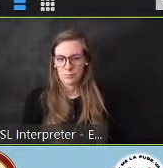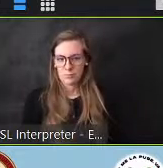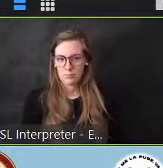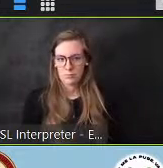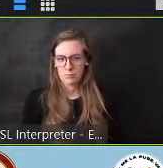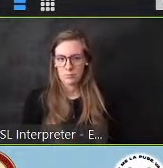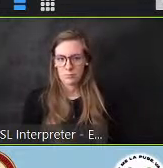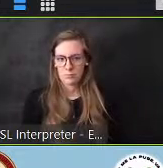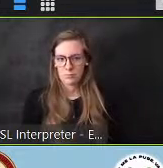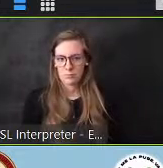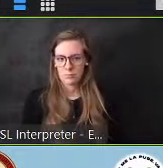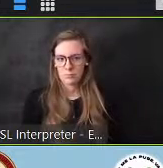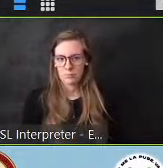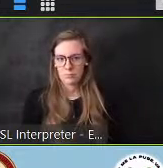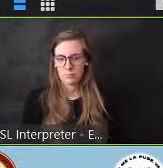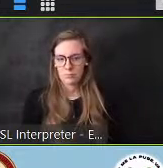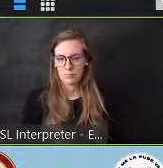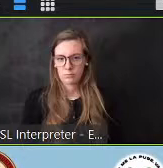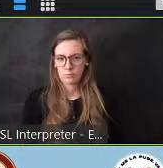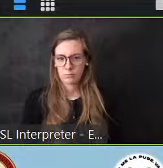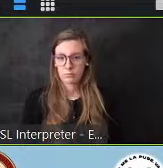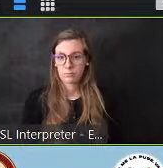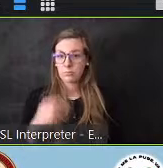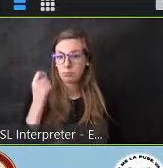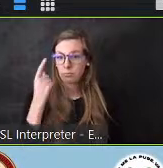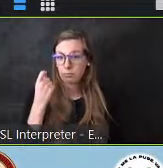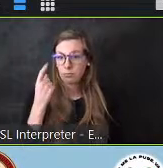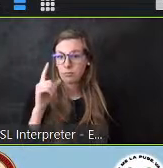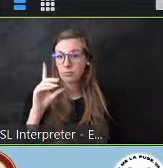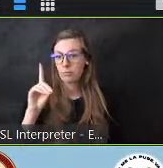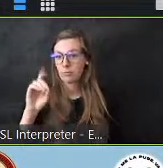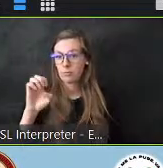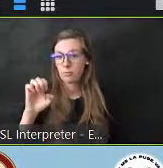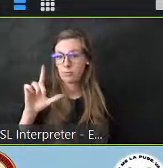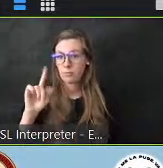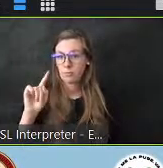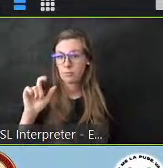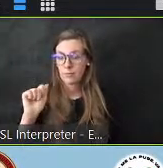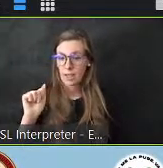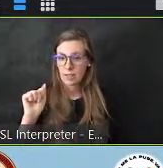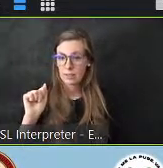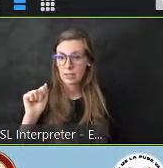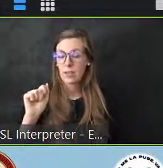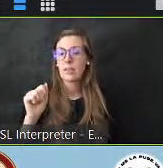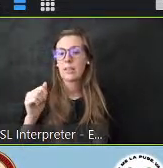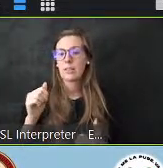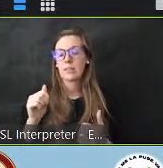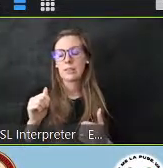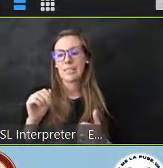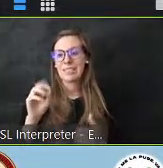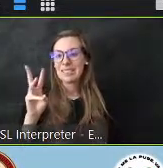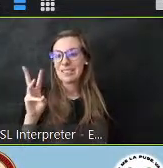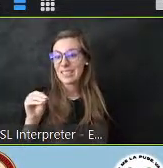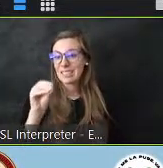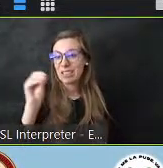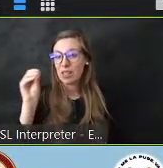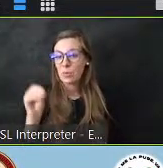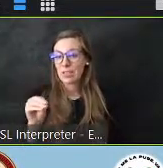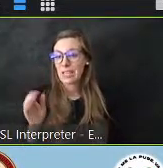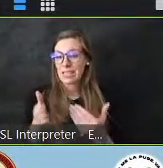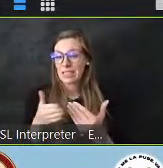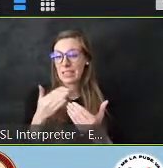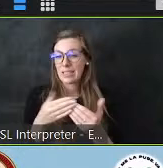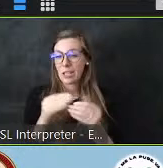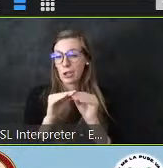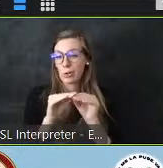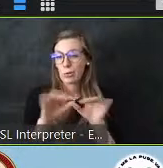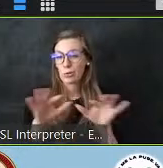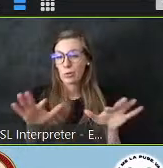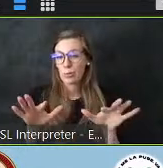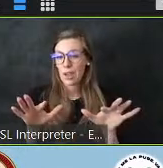Dr Varian, is more contagious and contains 1000 times the viral charge in the virus.